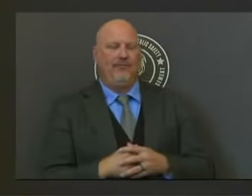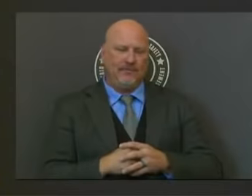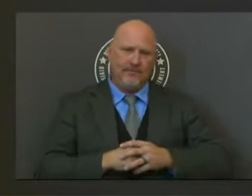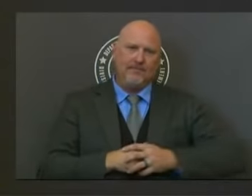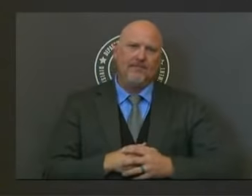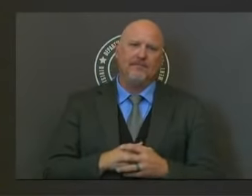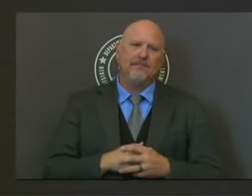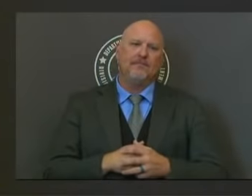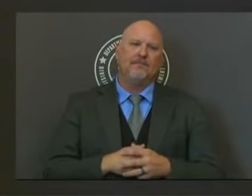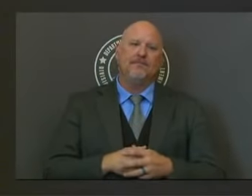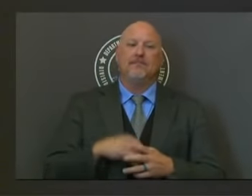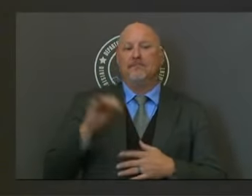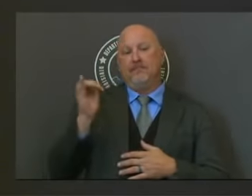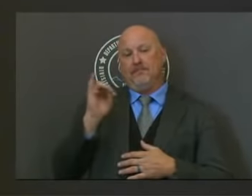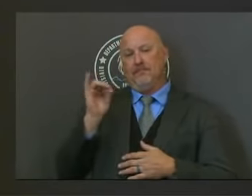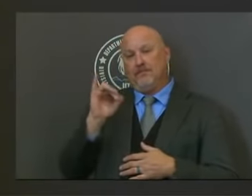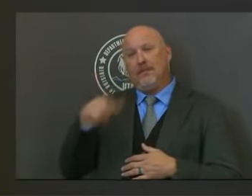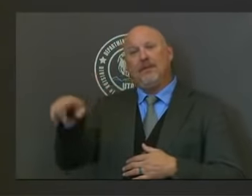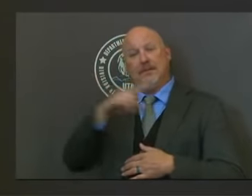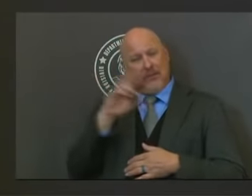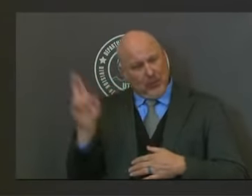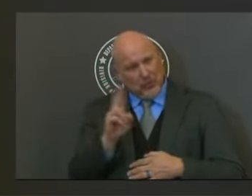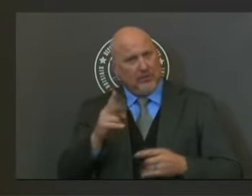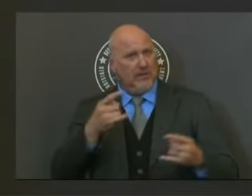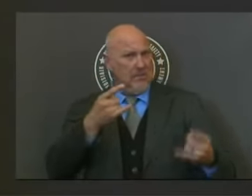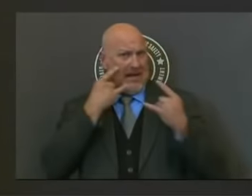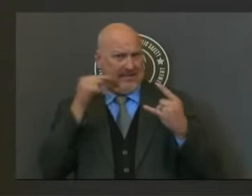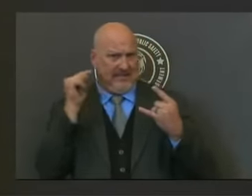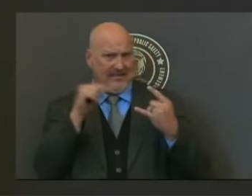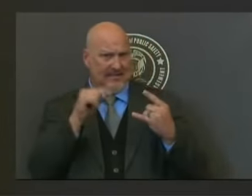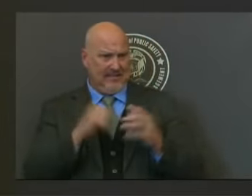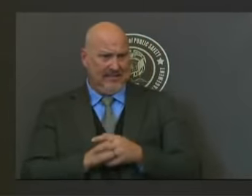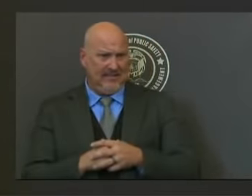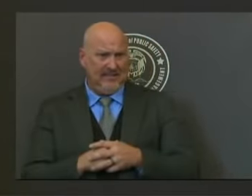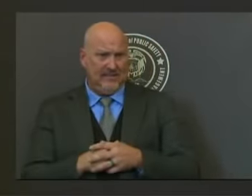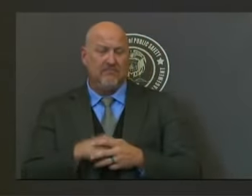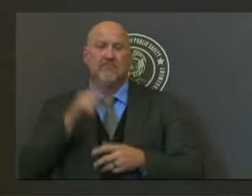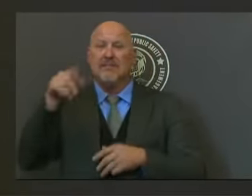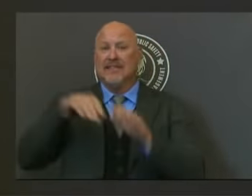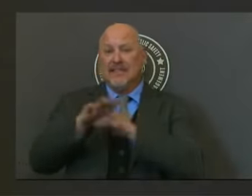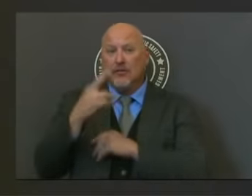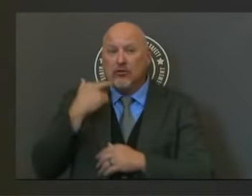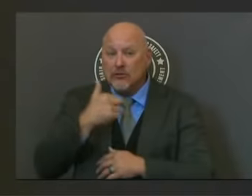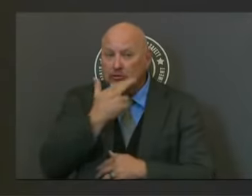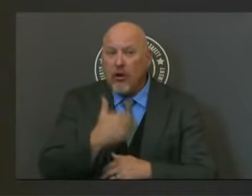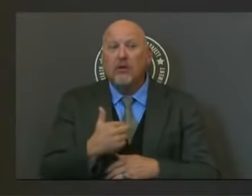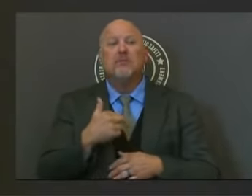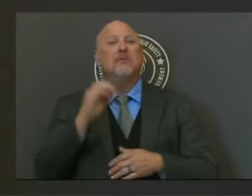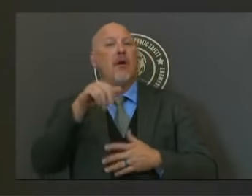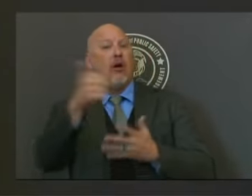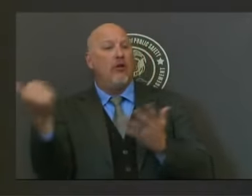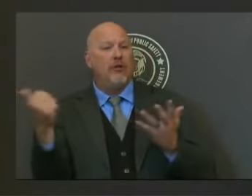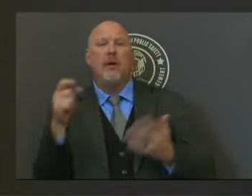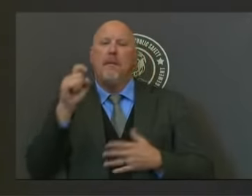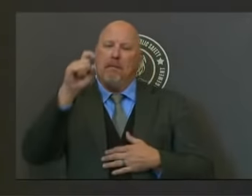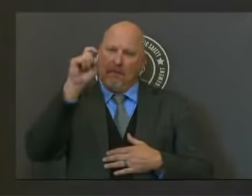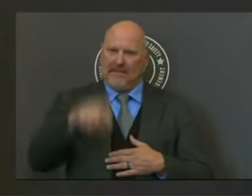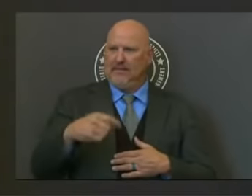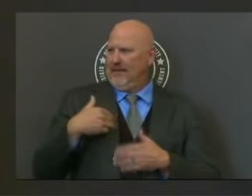restaurants and bars I must six for distancing between parties